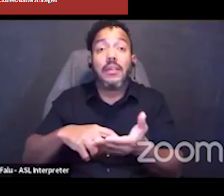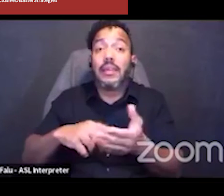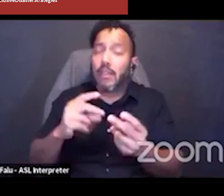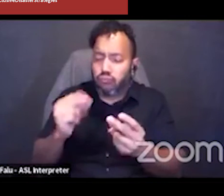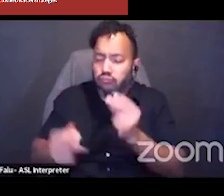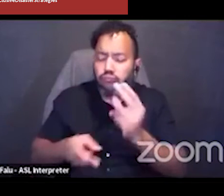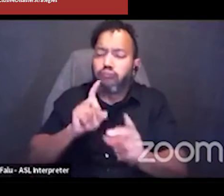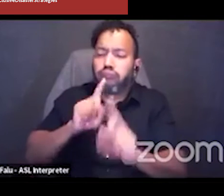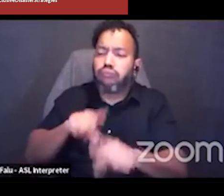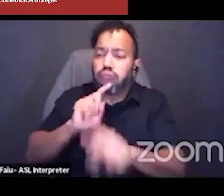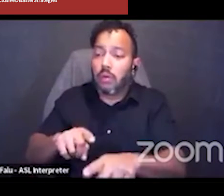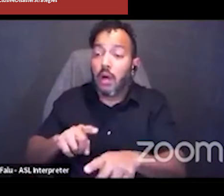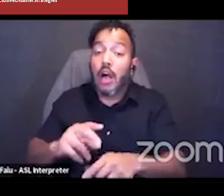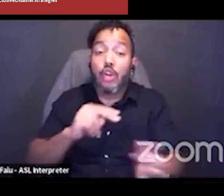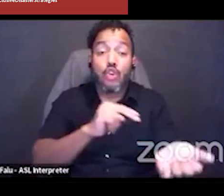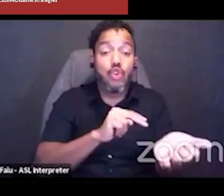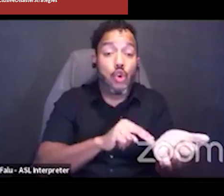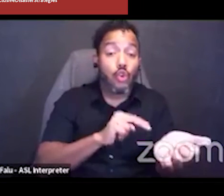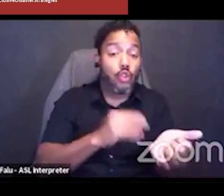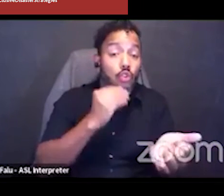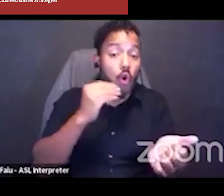It's likely what happening in New York.